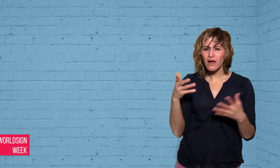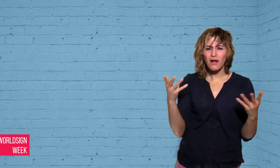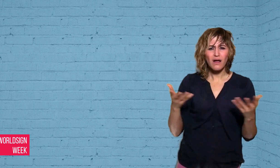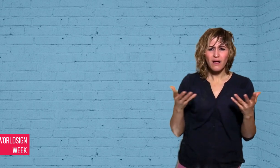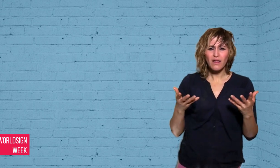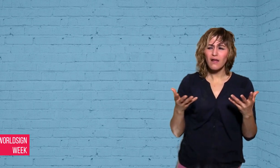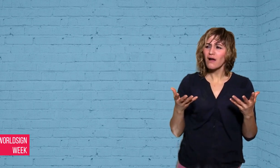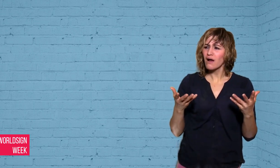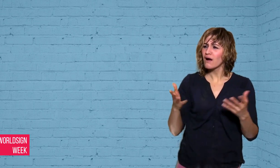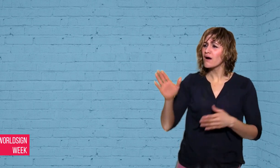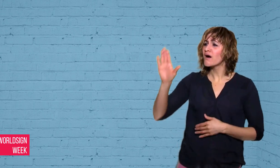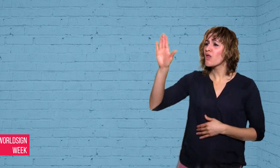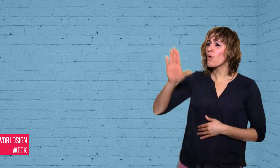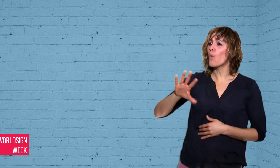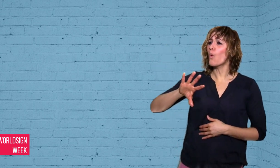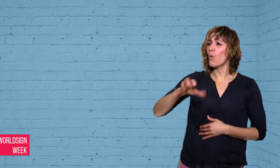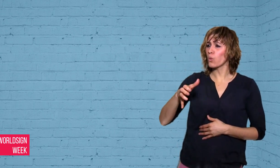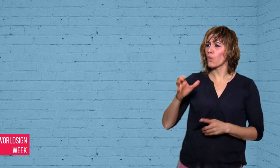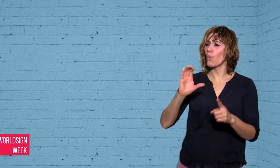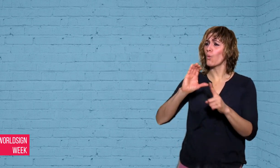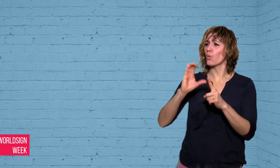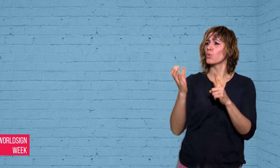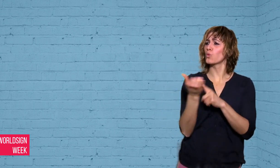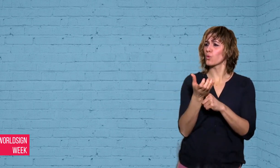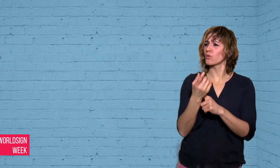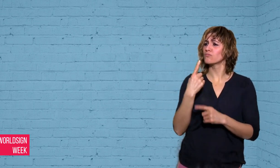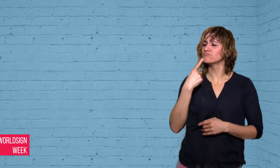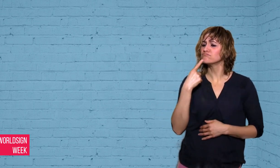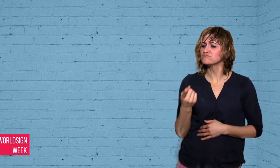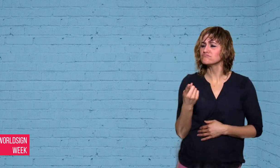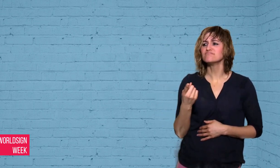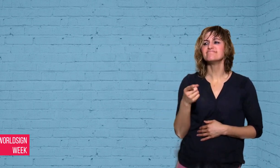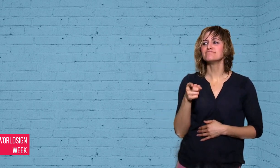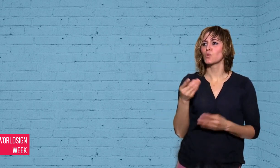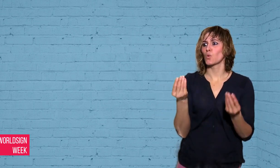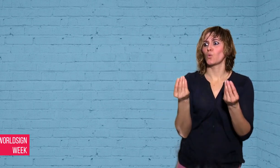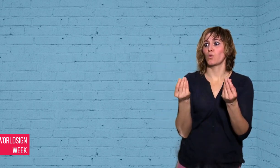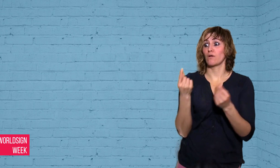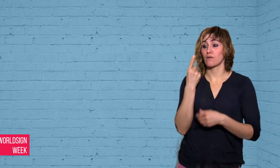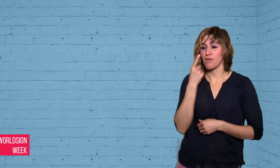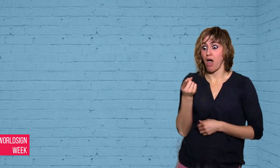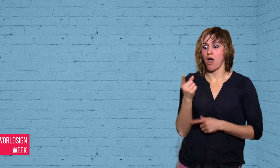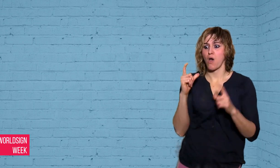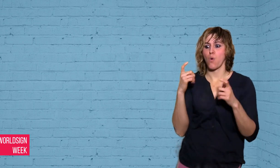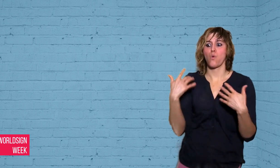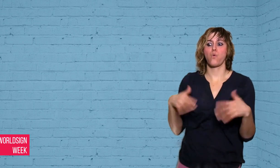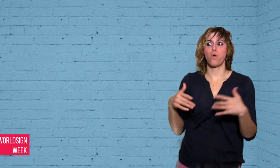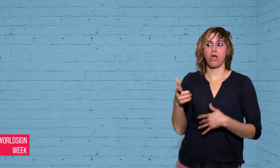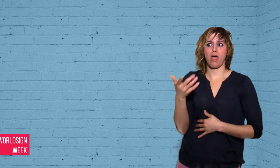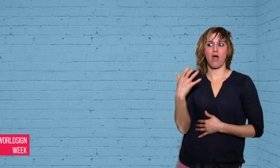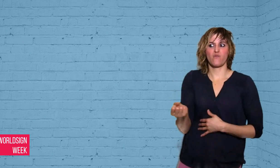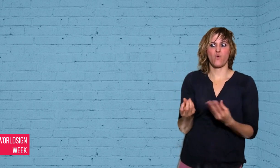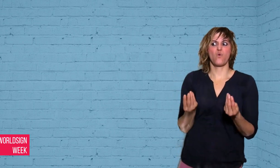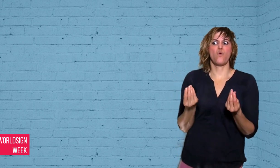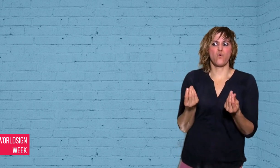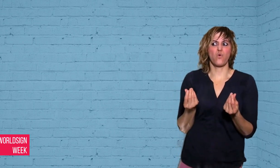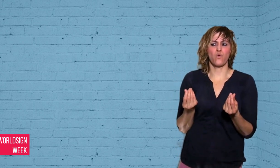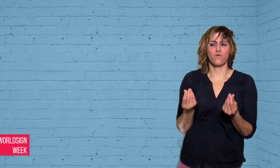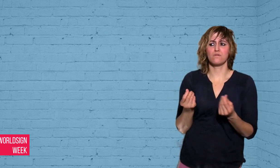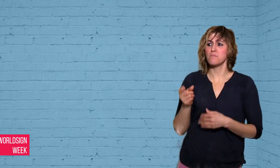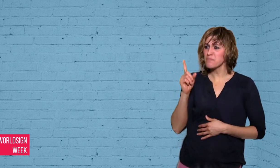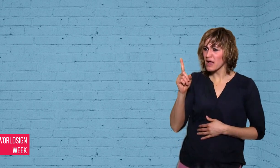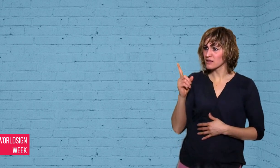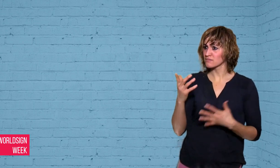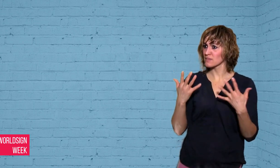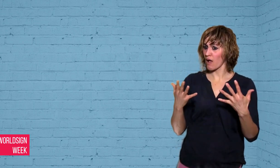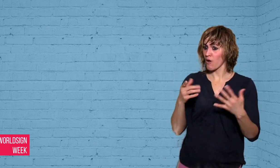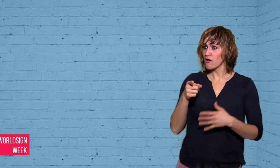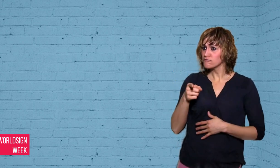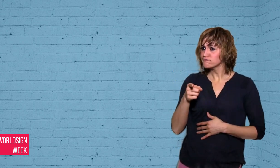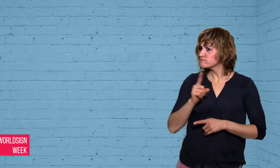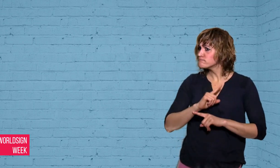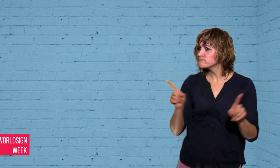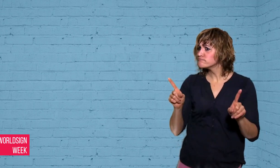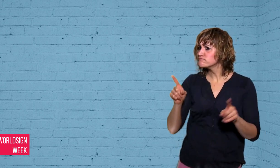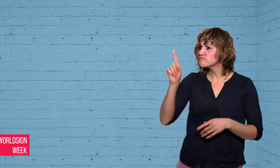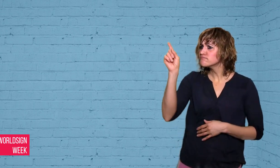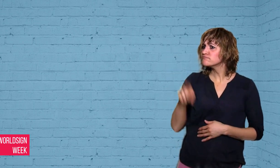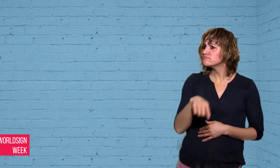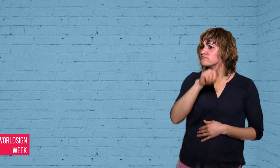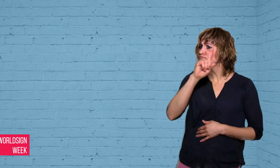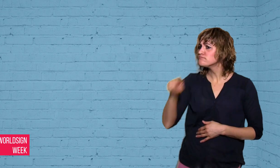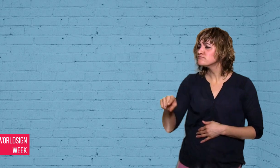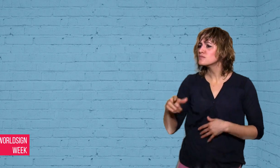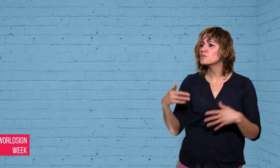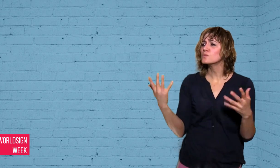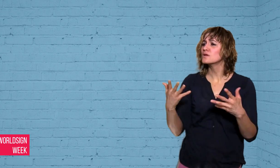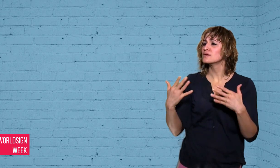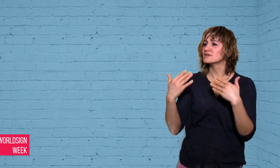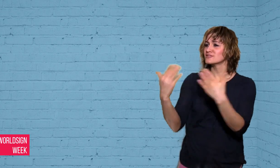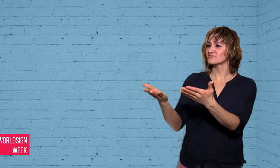Is it now banned?